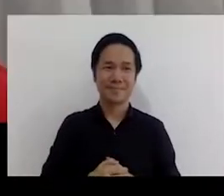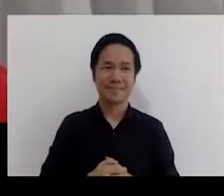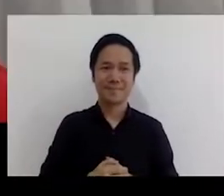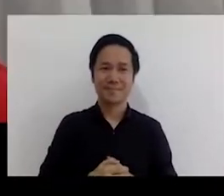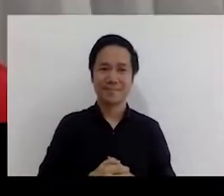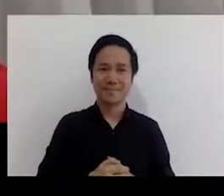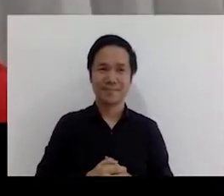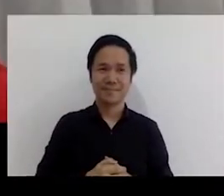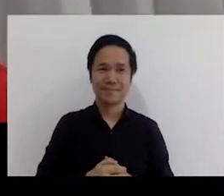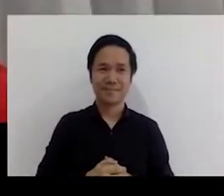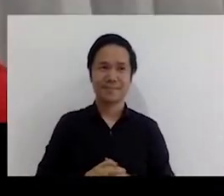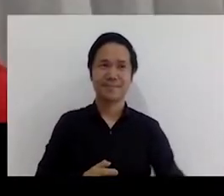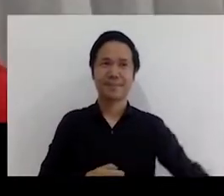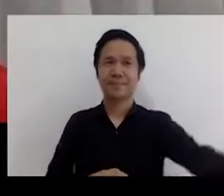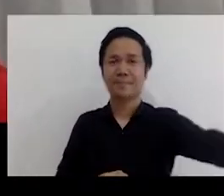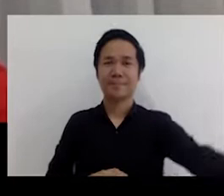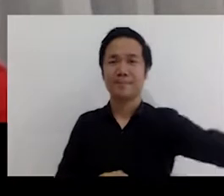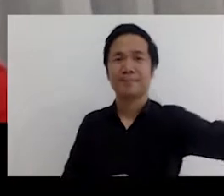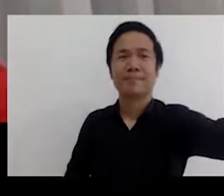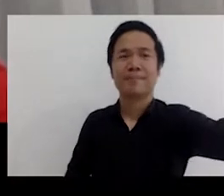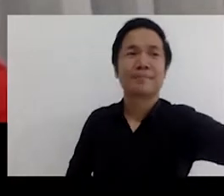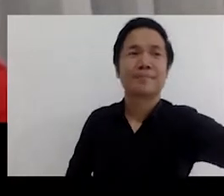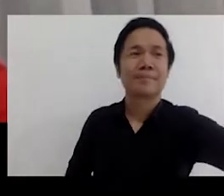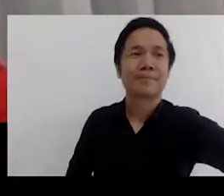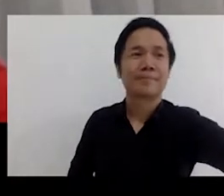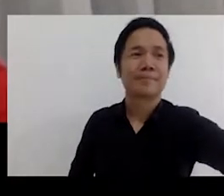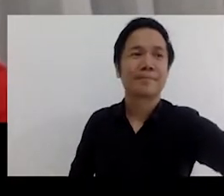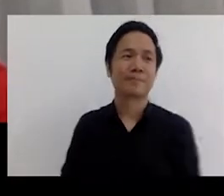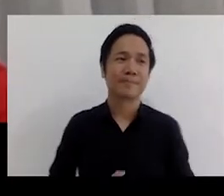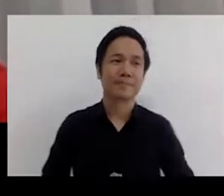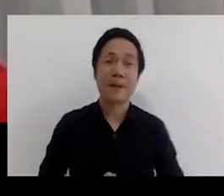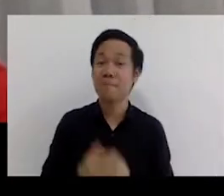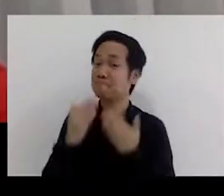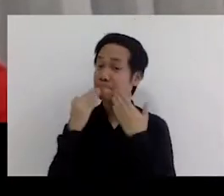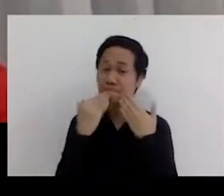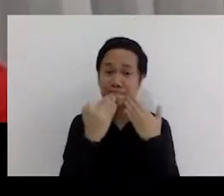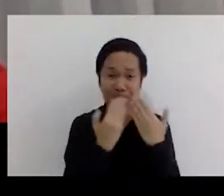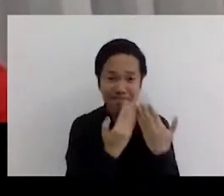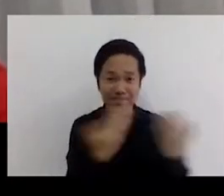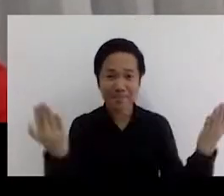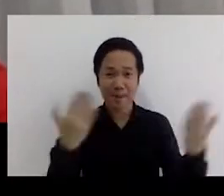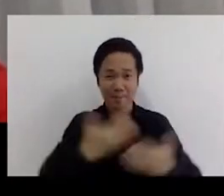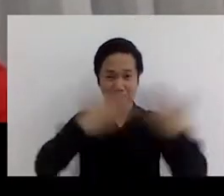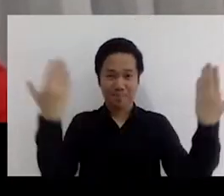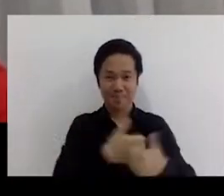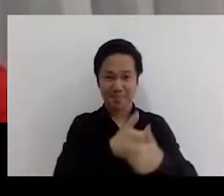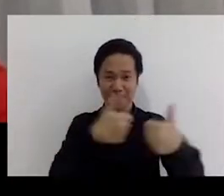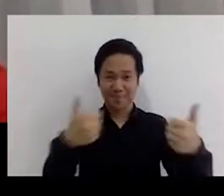Thank you very much, and good morning everyone